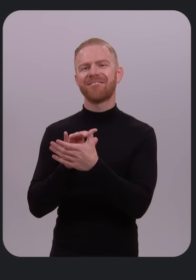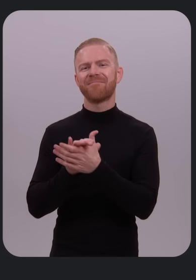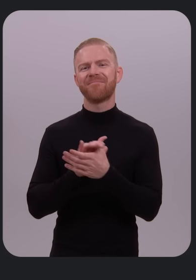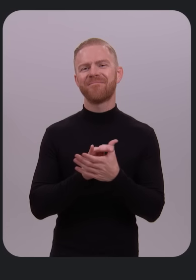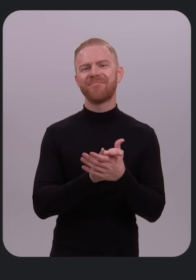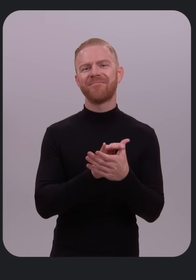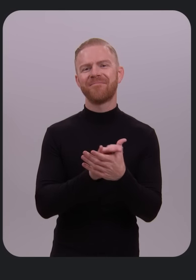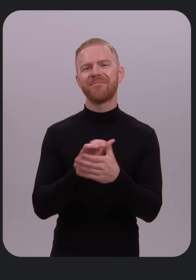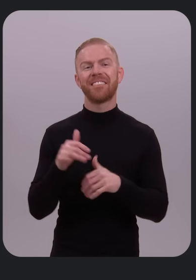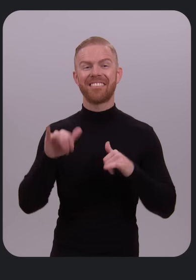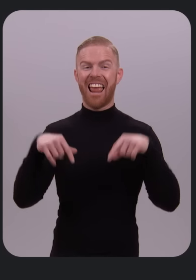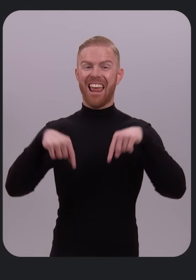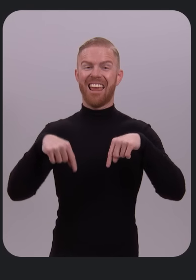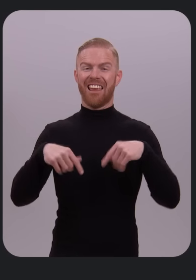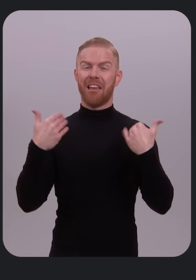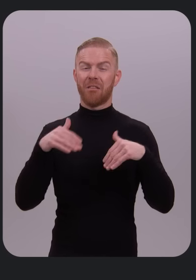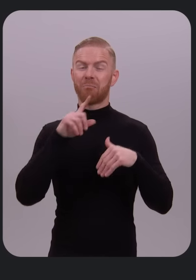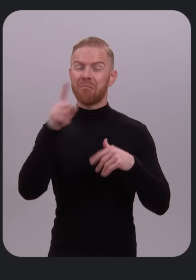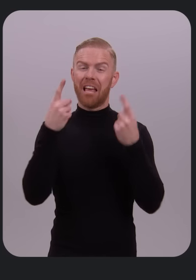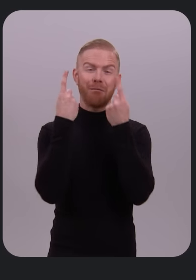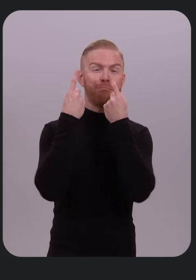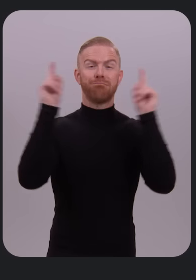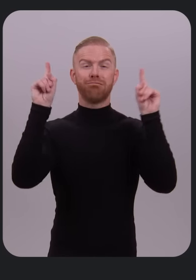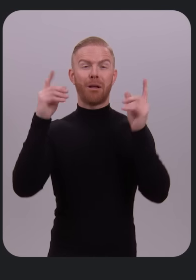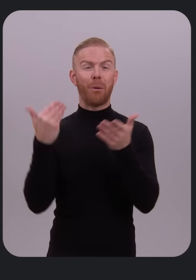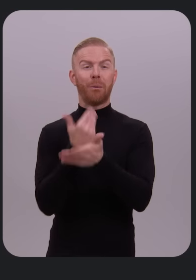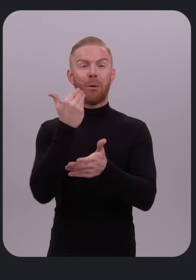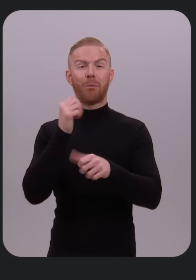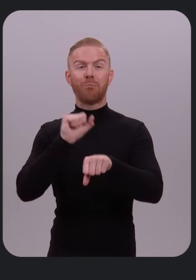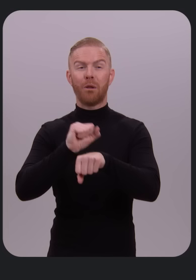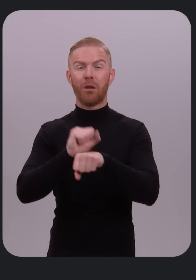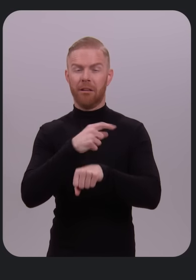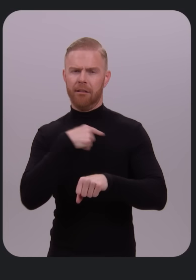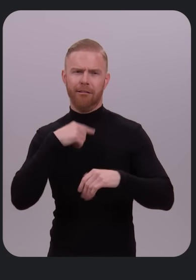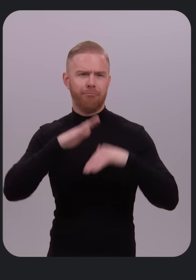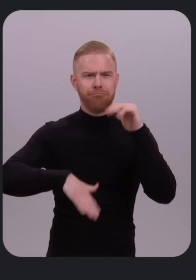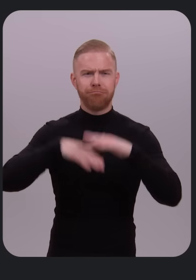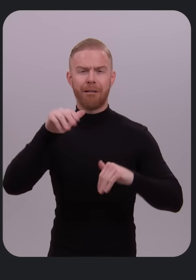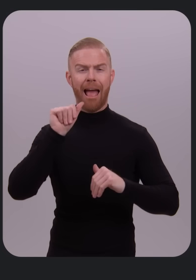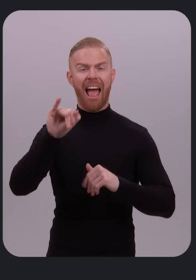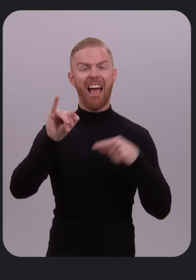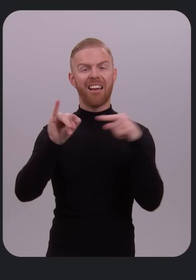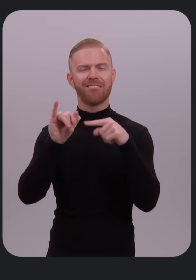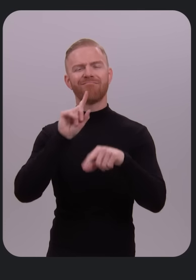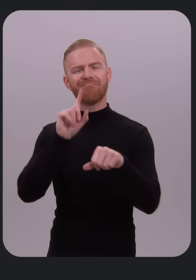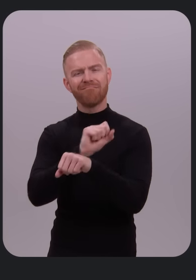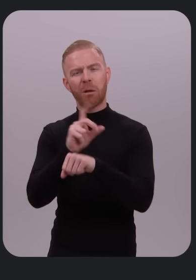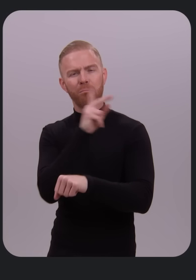With this, and all our groundbreaking work, we're building AI that's more personal, proactive,